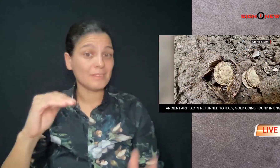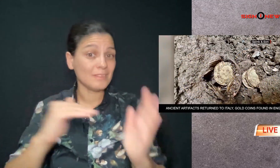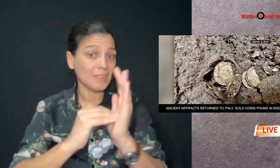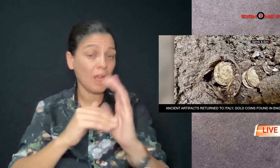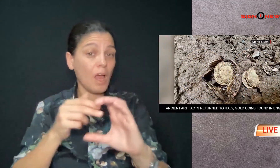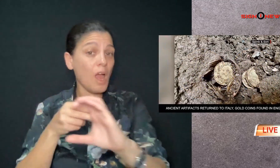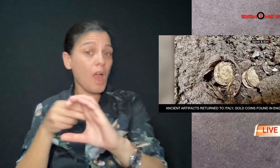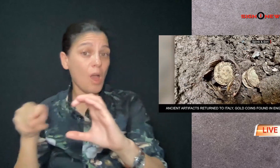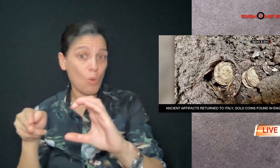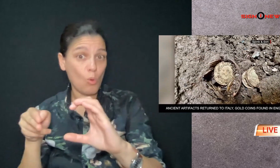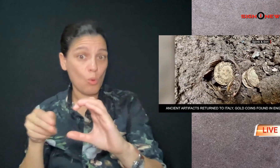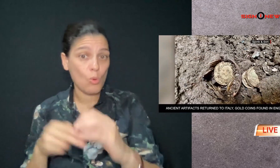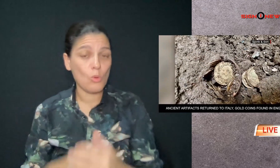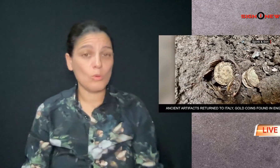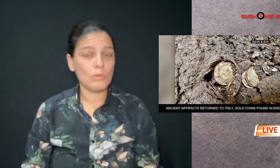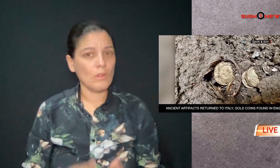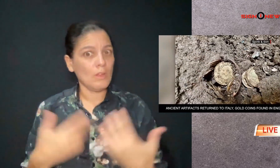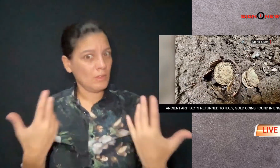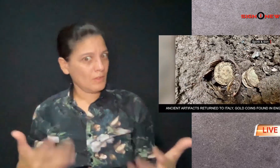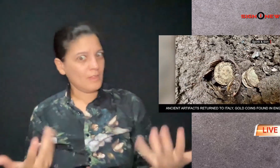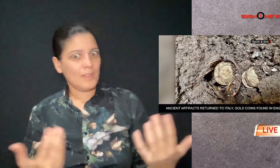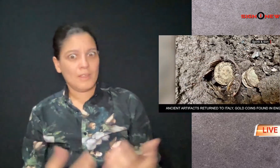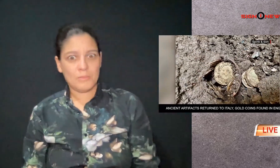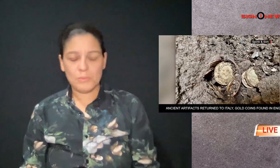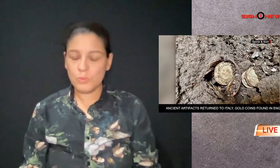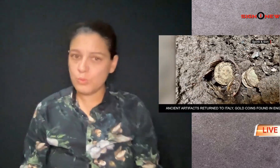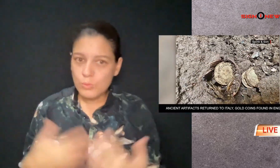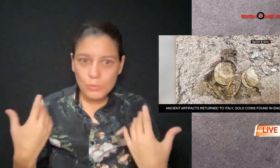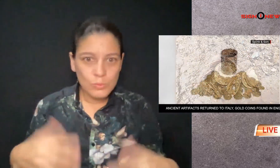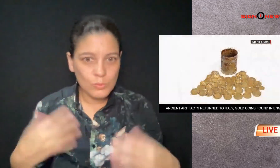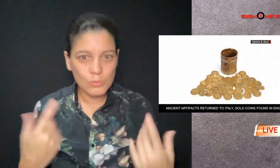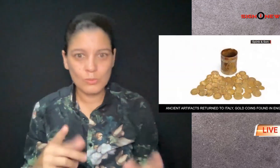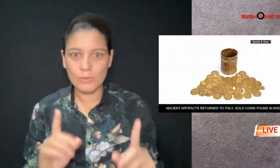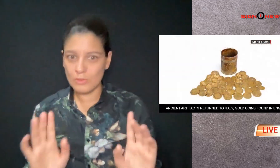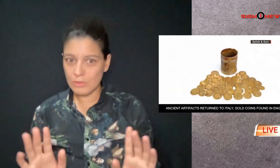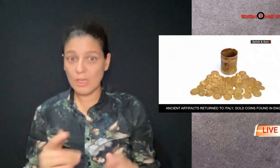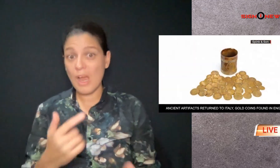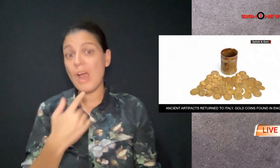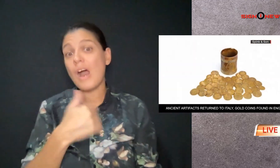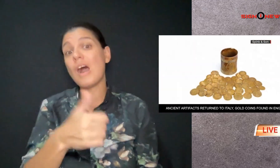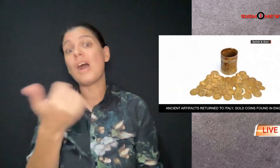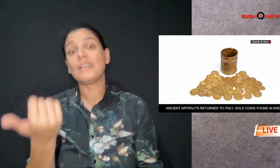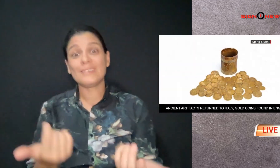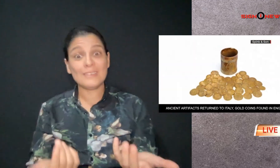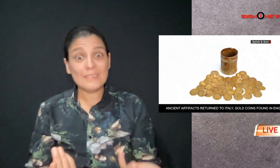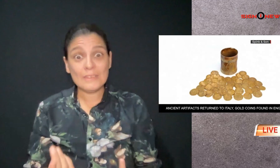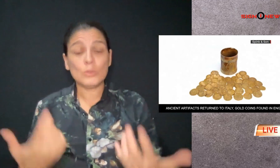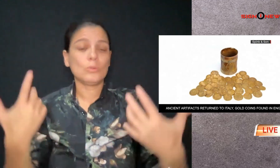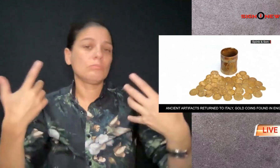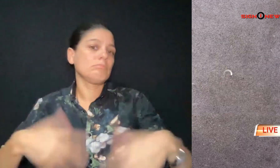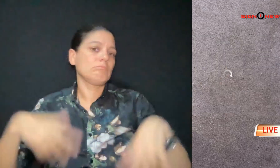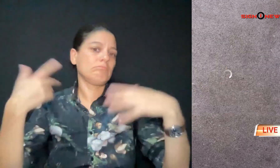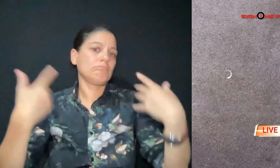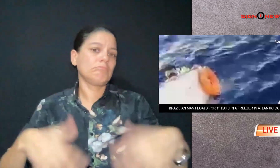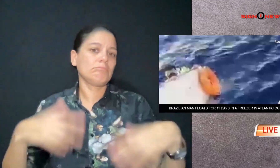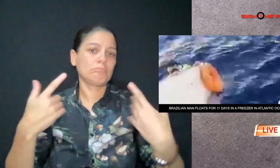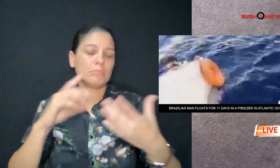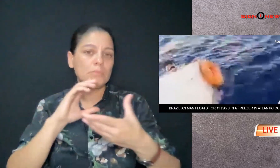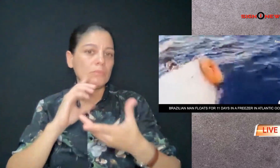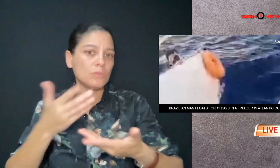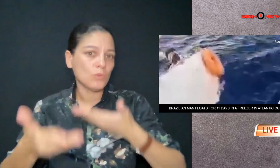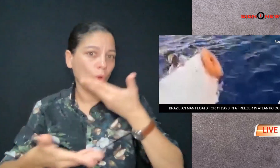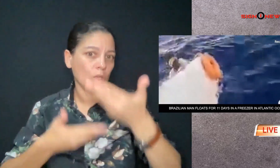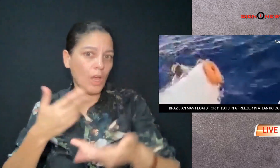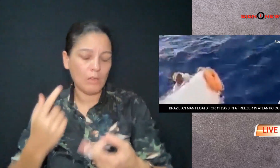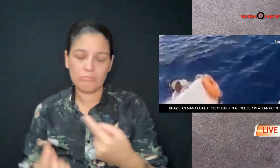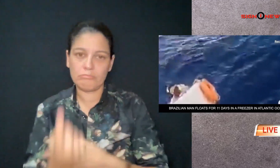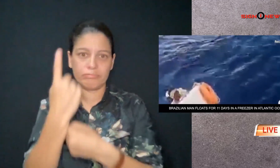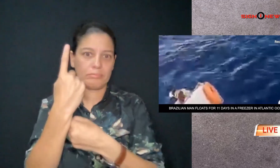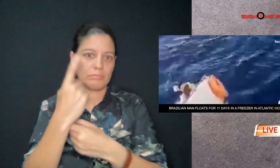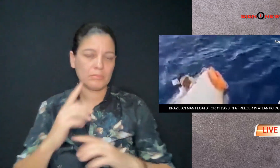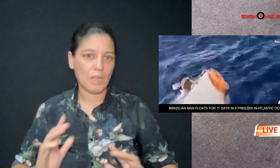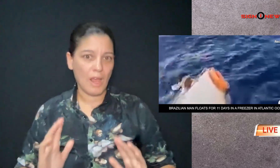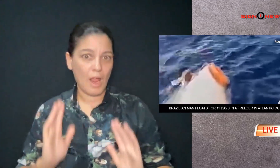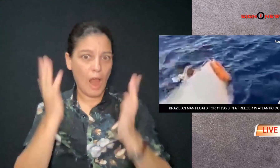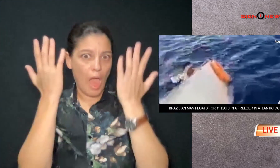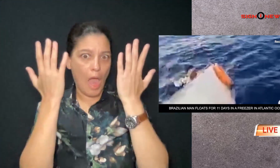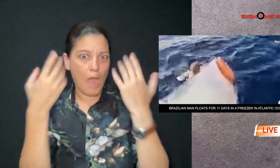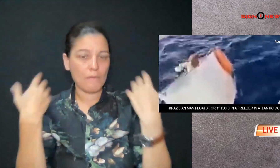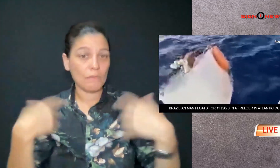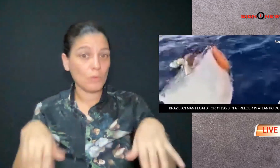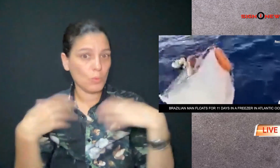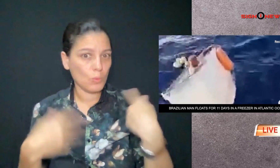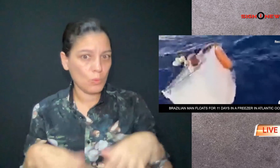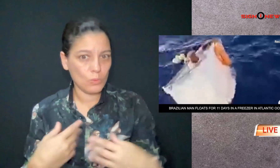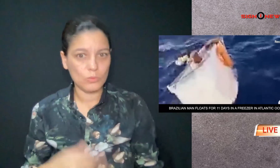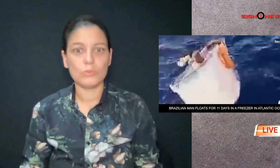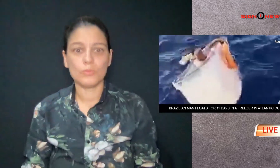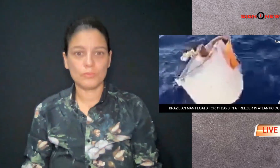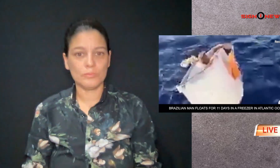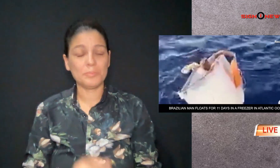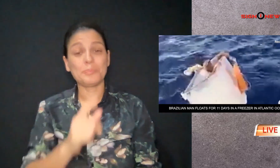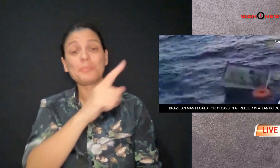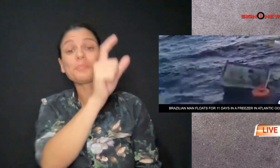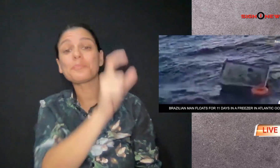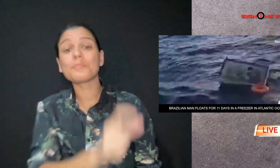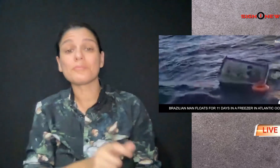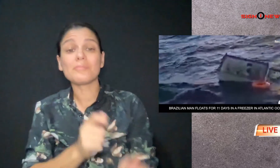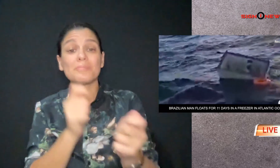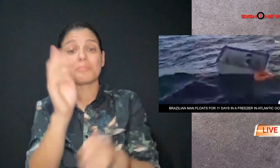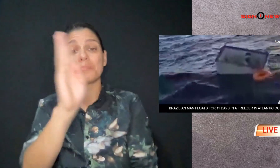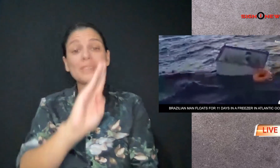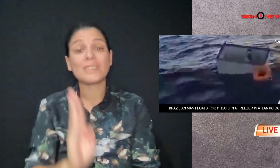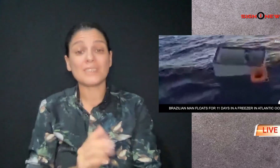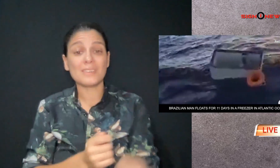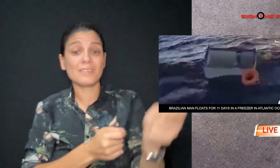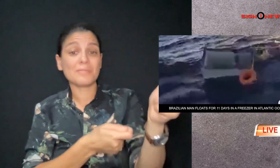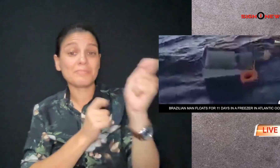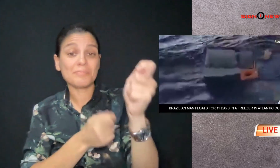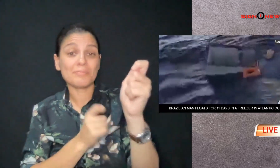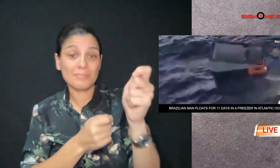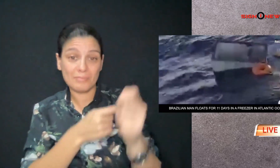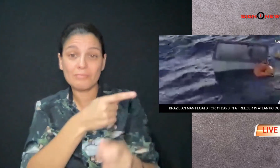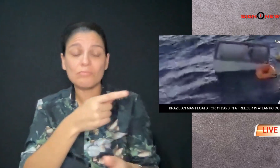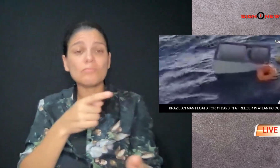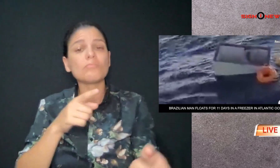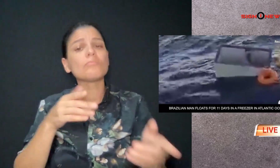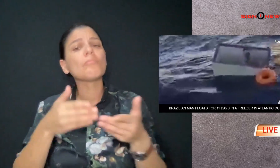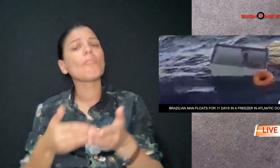of 250,000 wow and finally here's an incredible story of survival